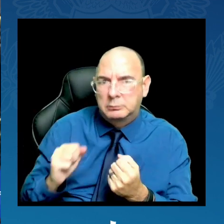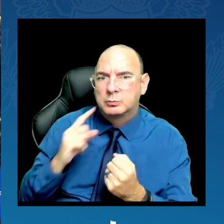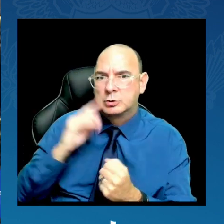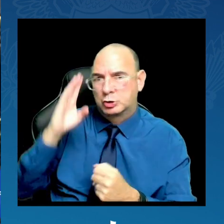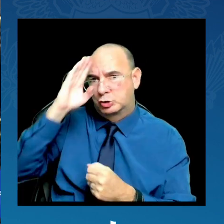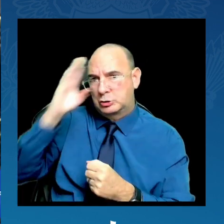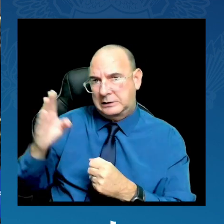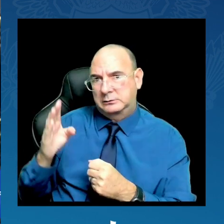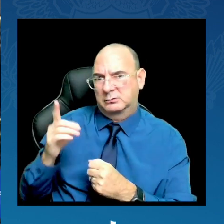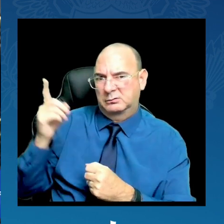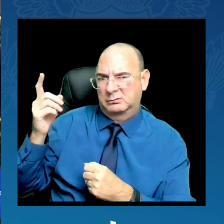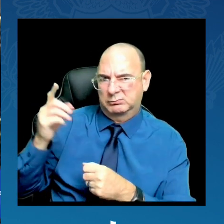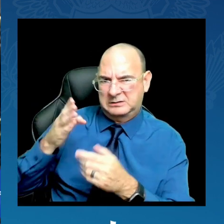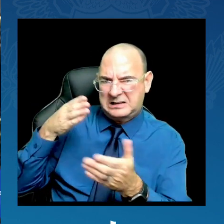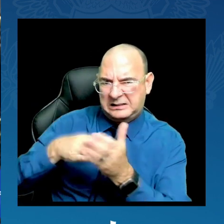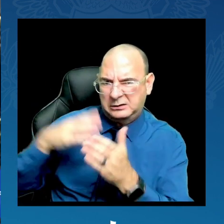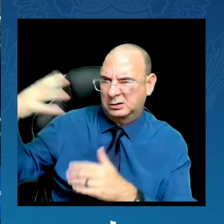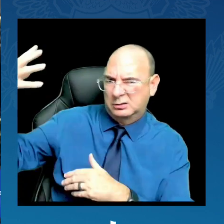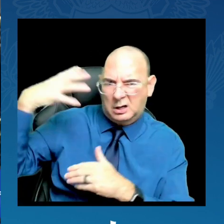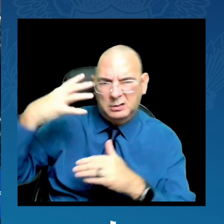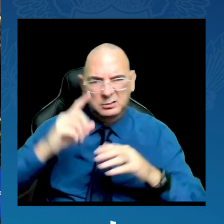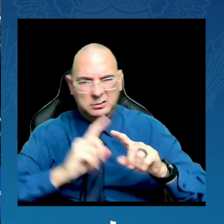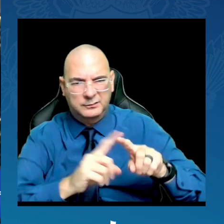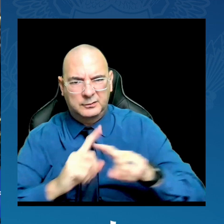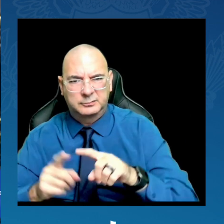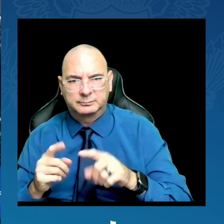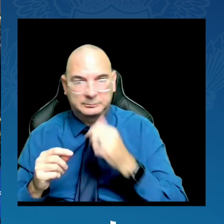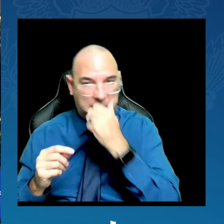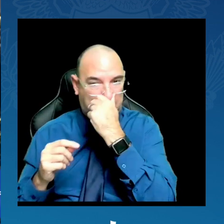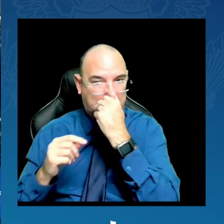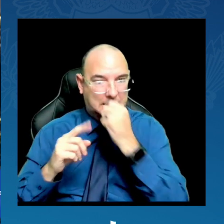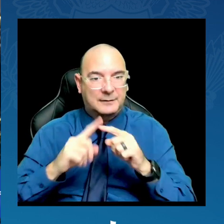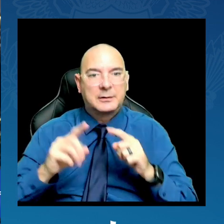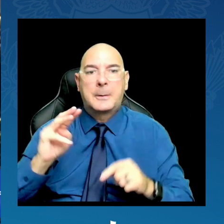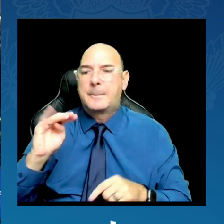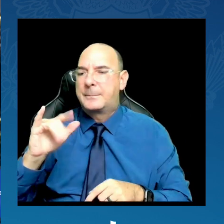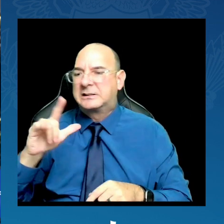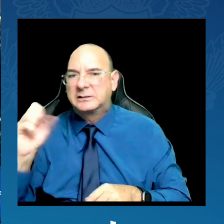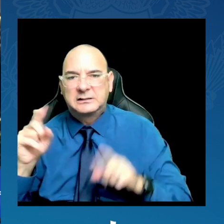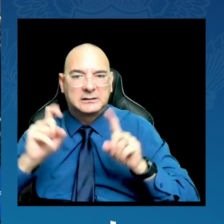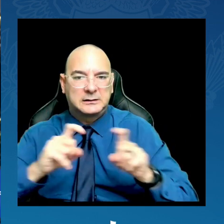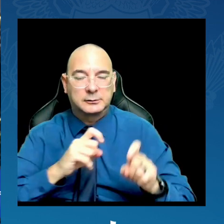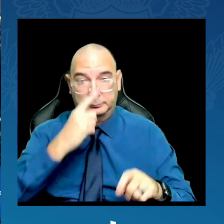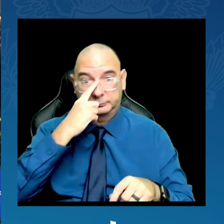And as you noted at the upcoming U.N. General Assembly, the U.N., the U.S. will sponsor a resolution